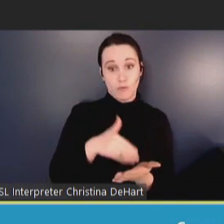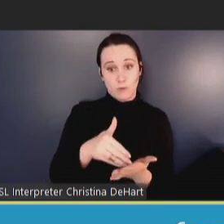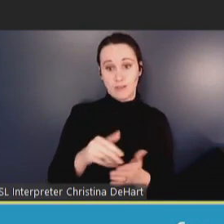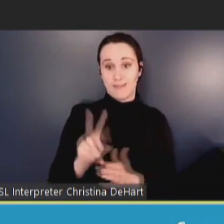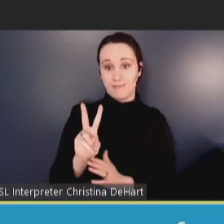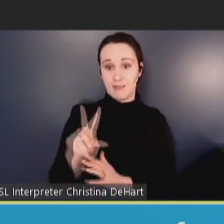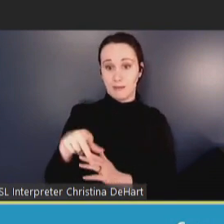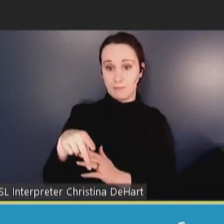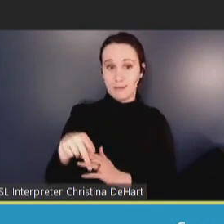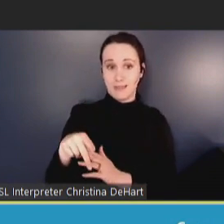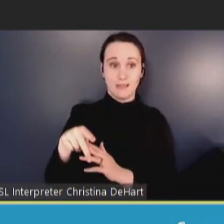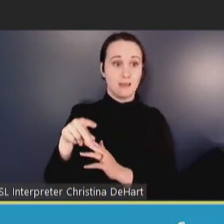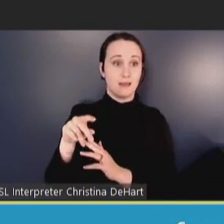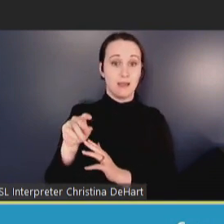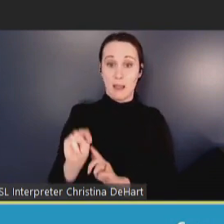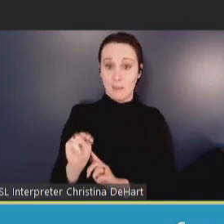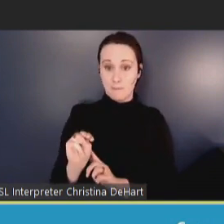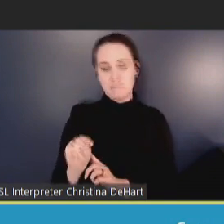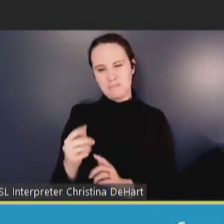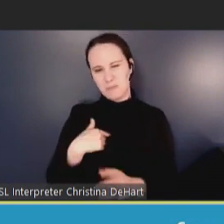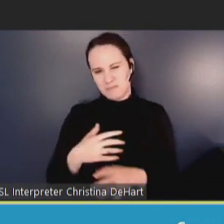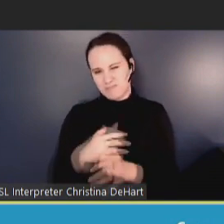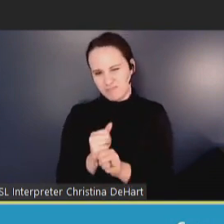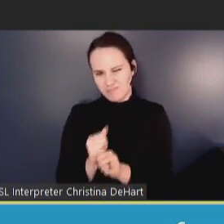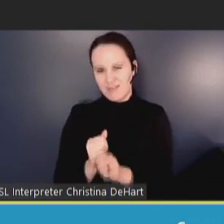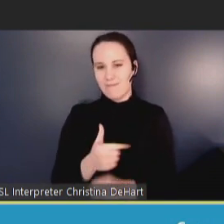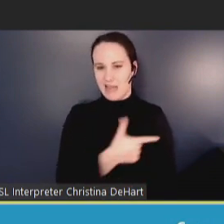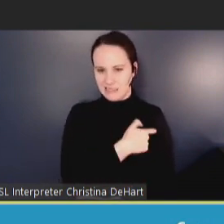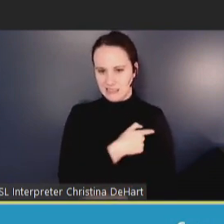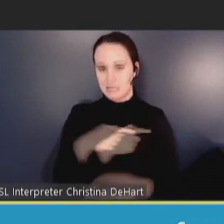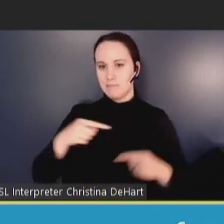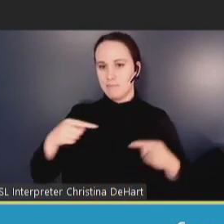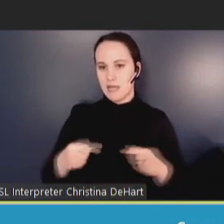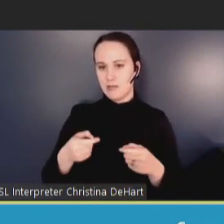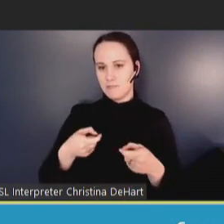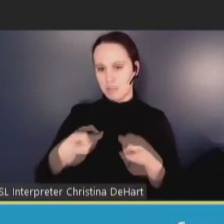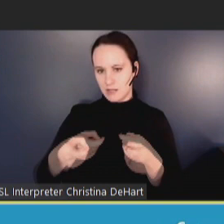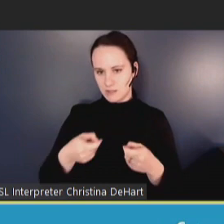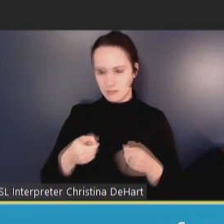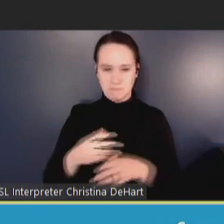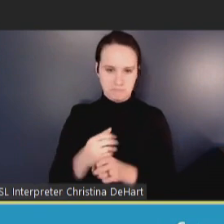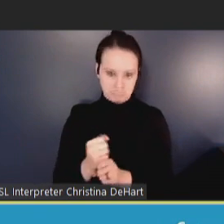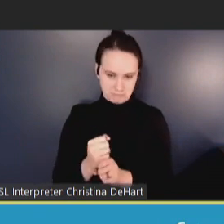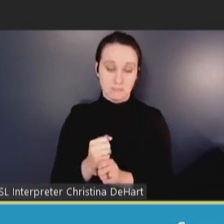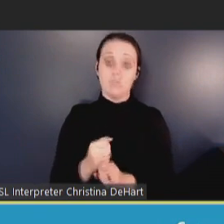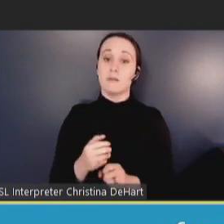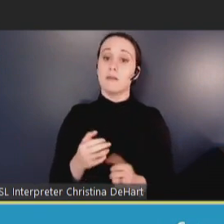as we have coined it, is used in our network and what factors influence utilization,